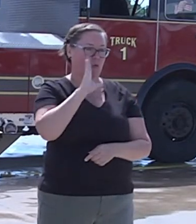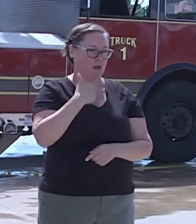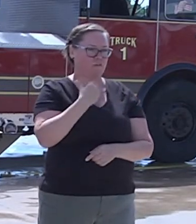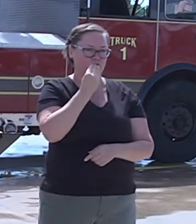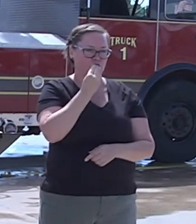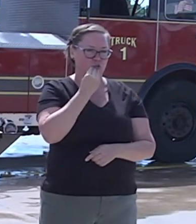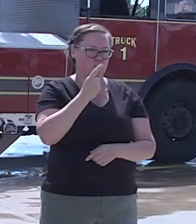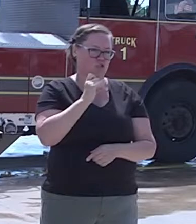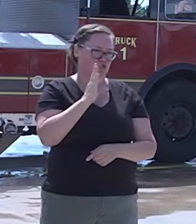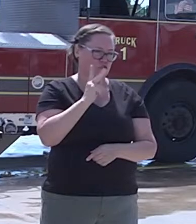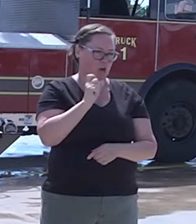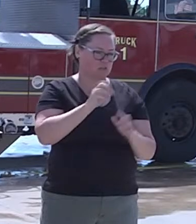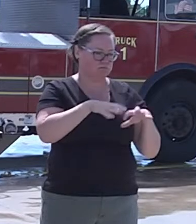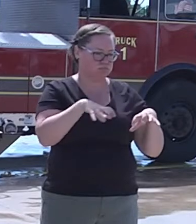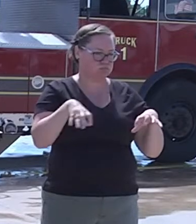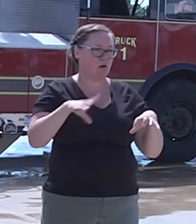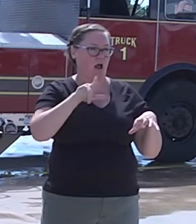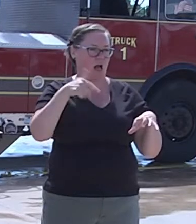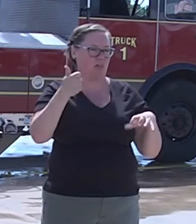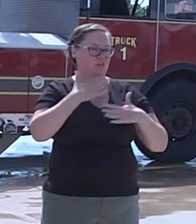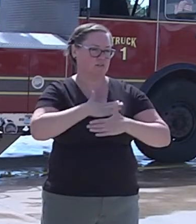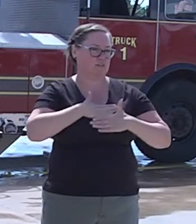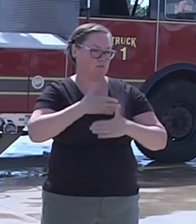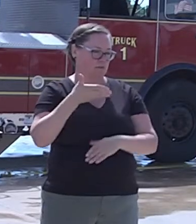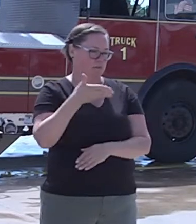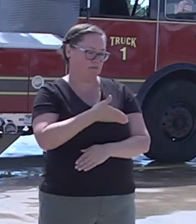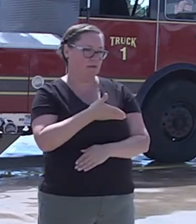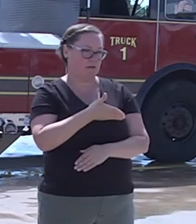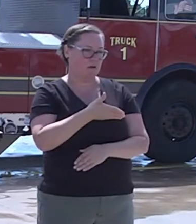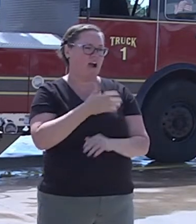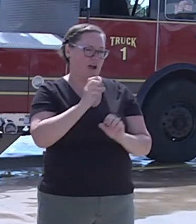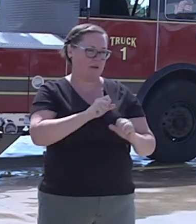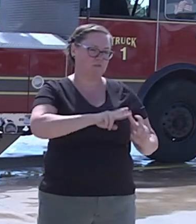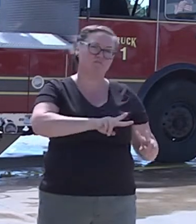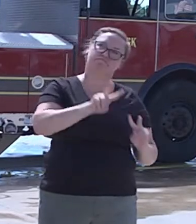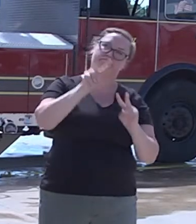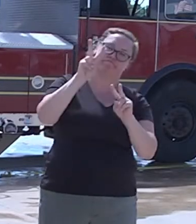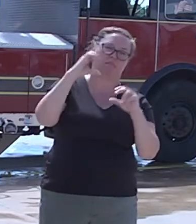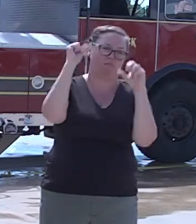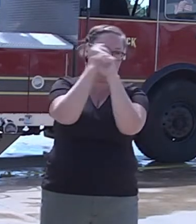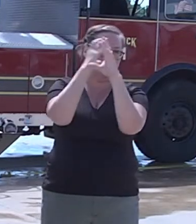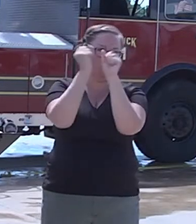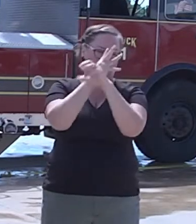some other entertainment going on as well until the fireworks go off at 9:40 we want to thank our